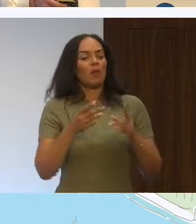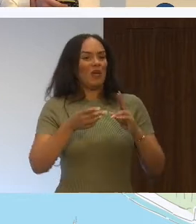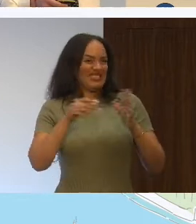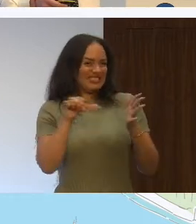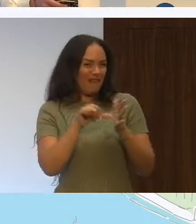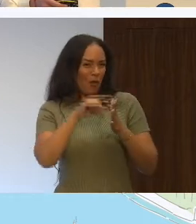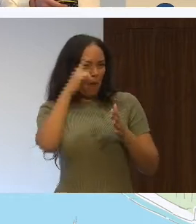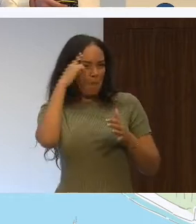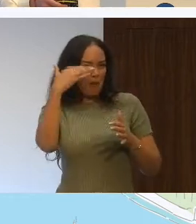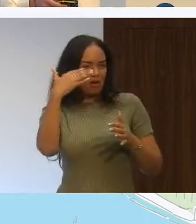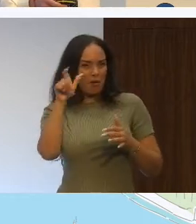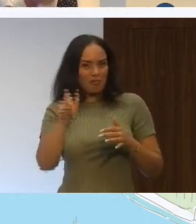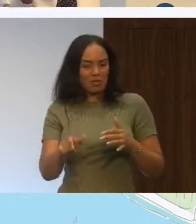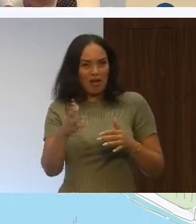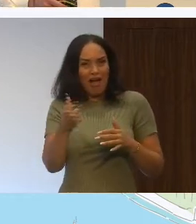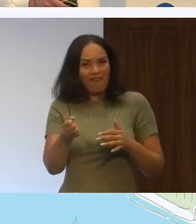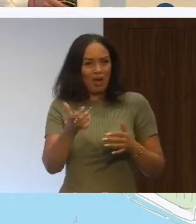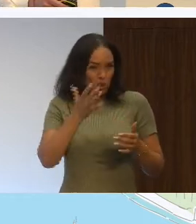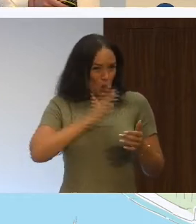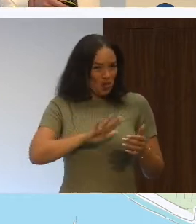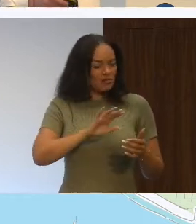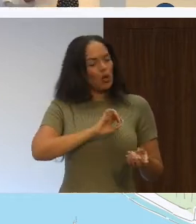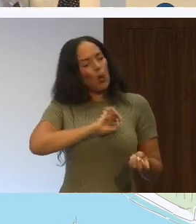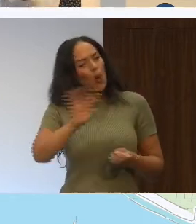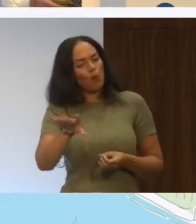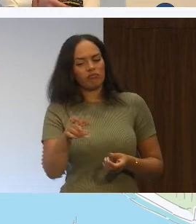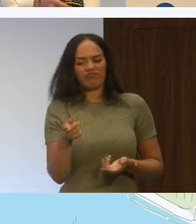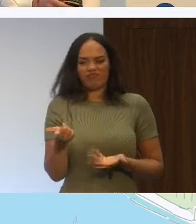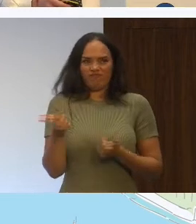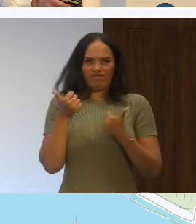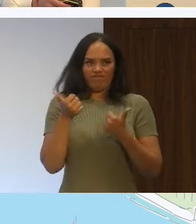and they want to go home and you want to go home, give them some nerve blocks, and often that can help.